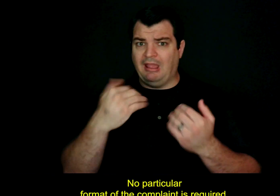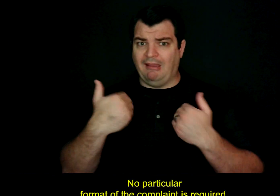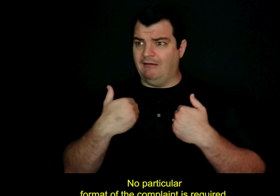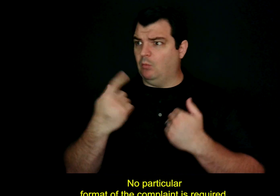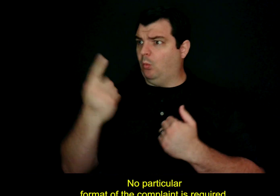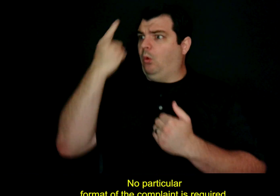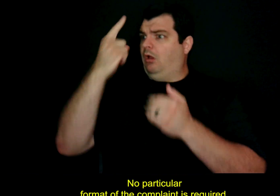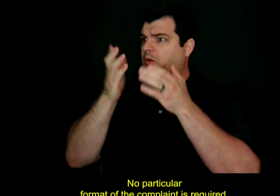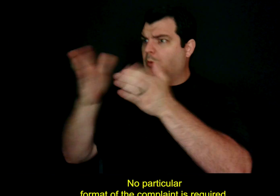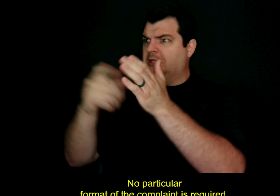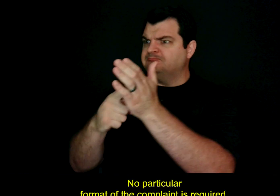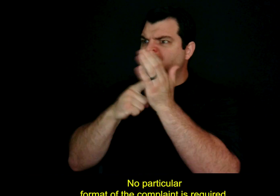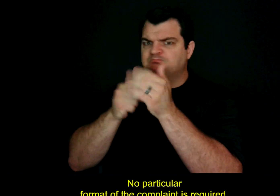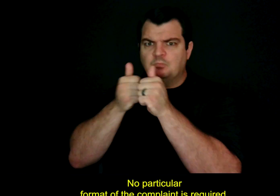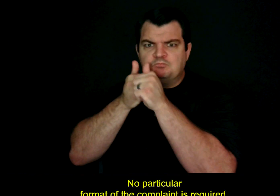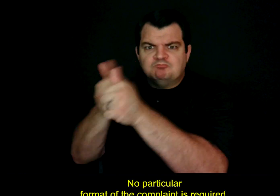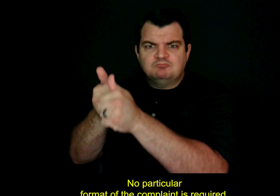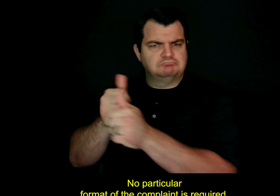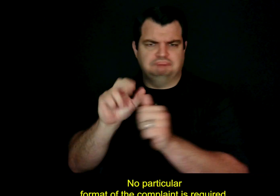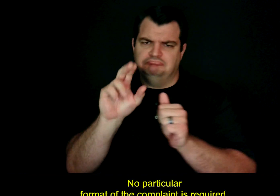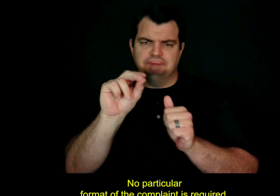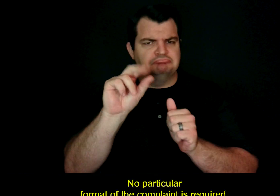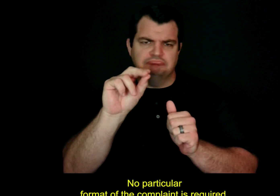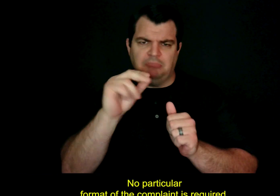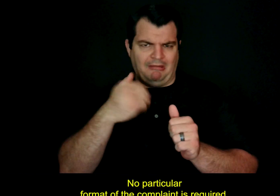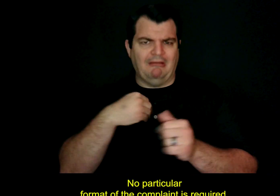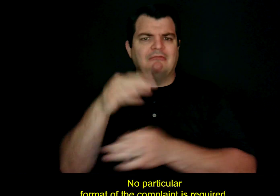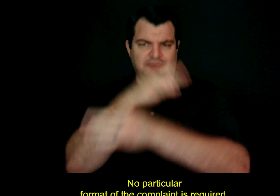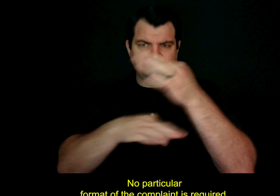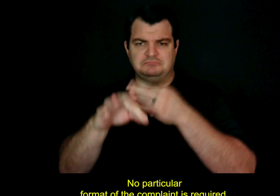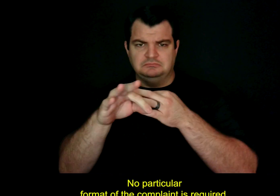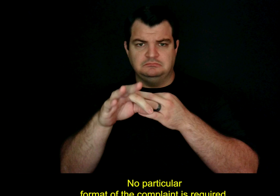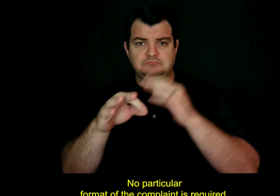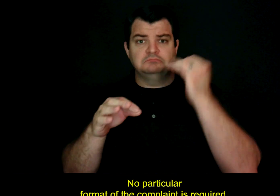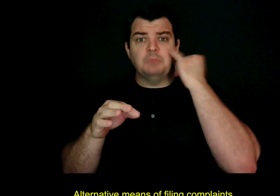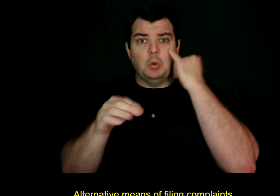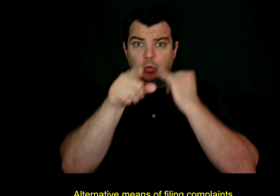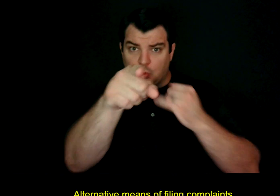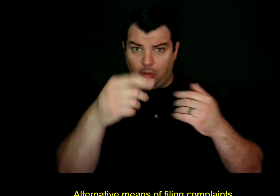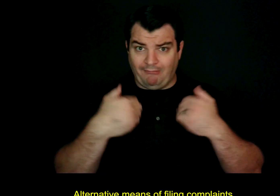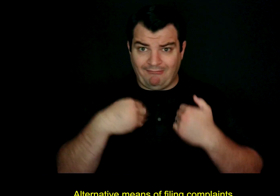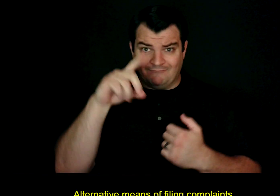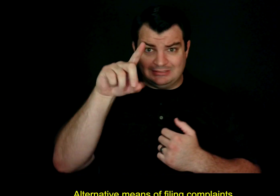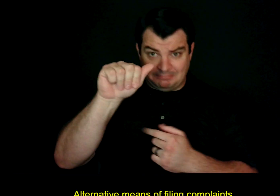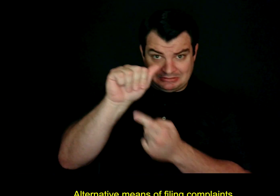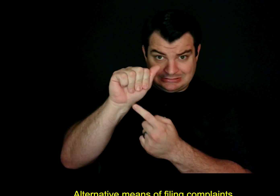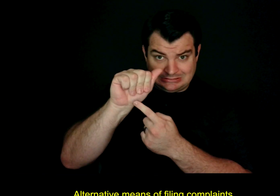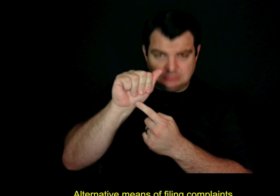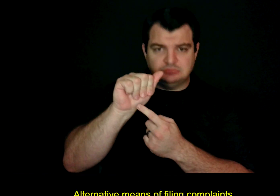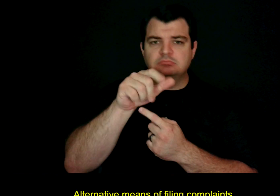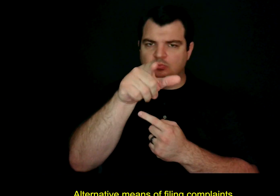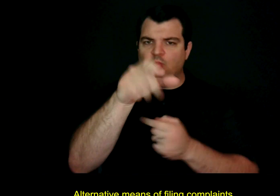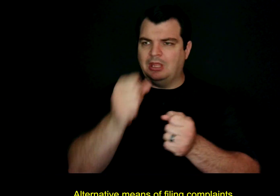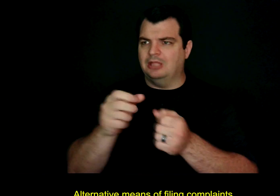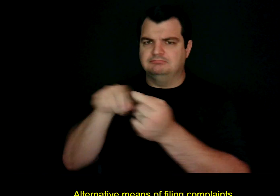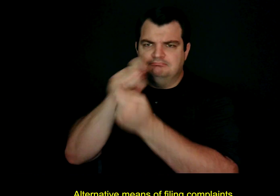No particular format of the complaint is required. Alternative means of filing complaints,